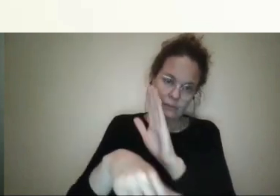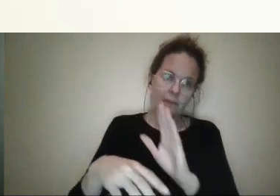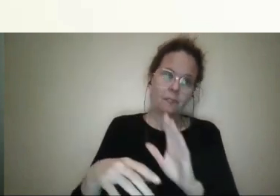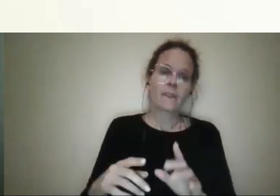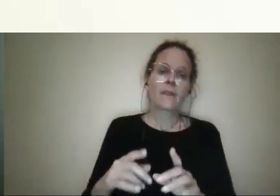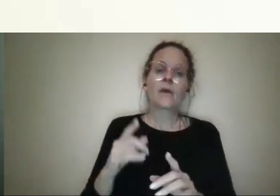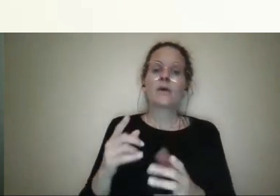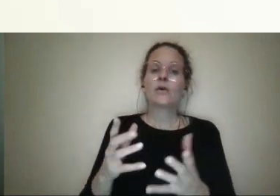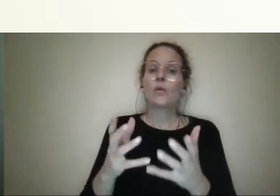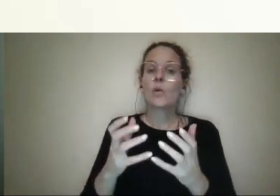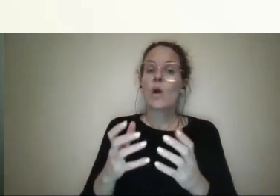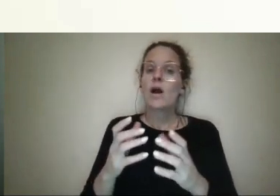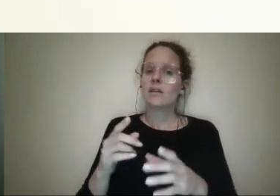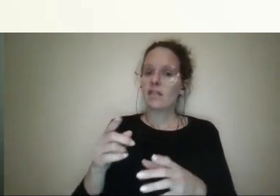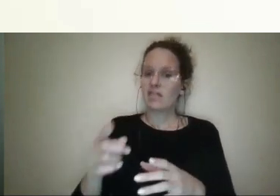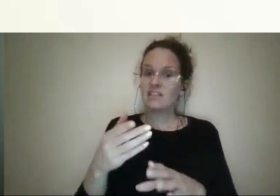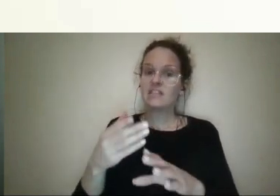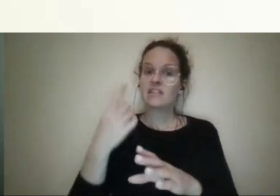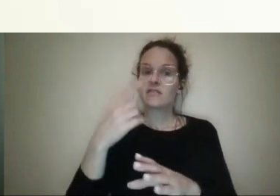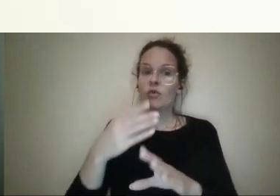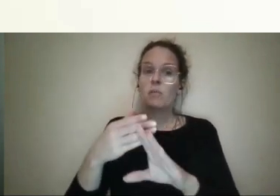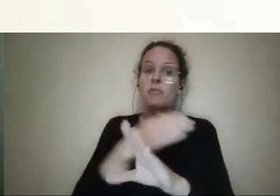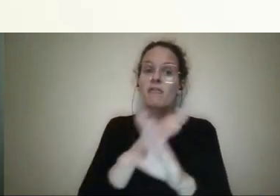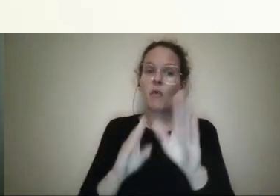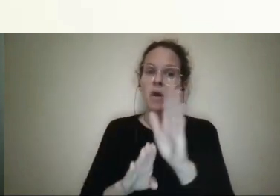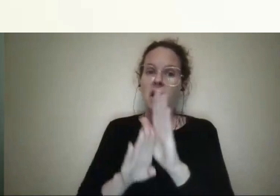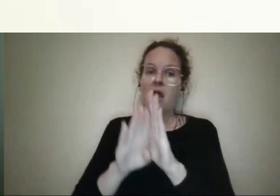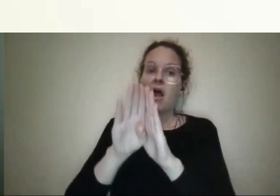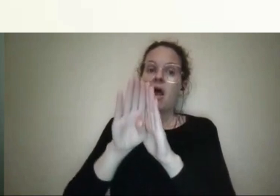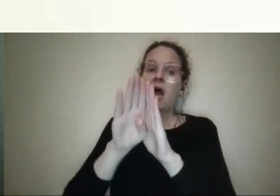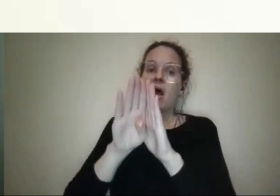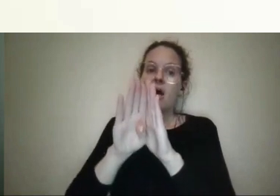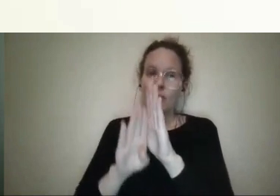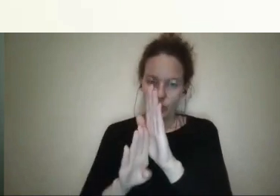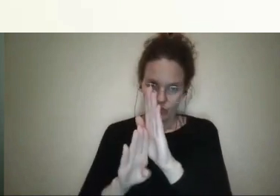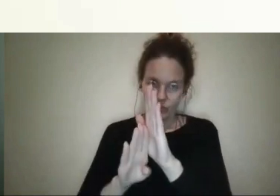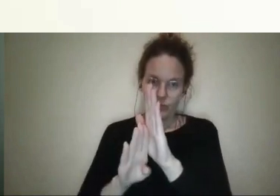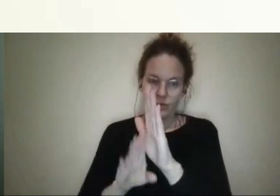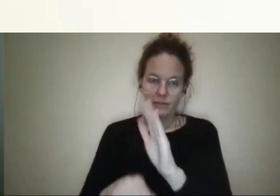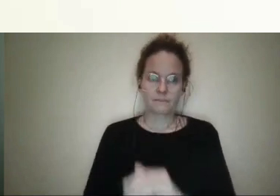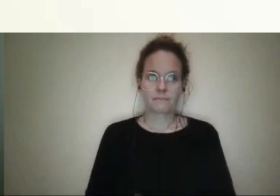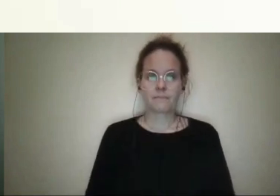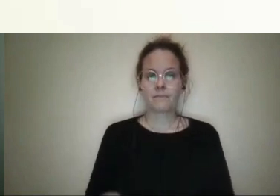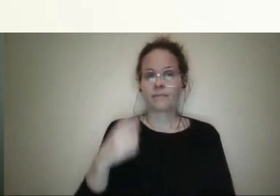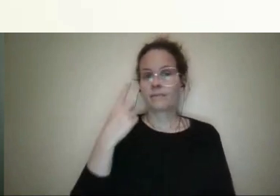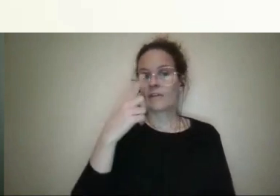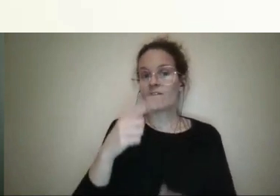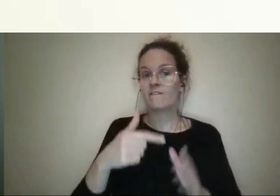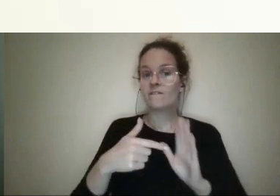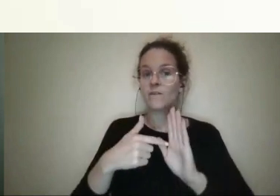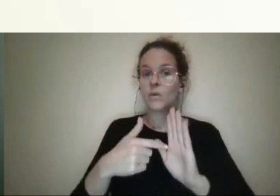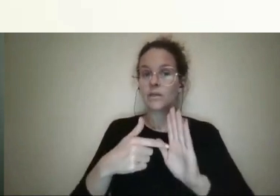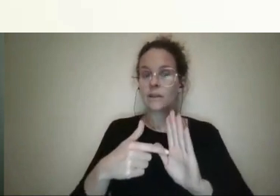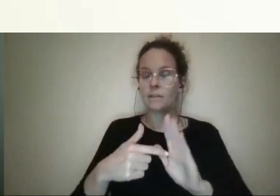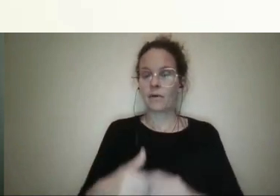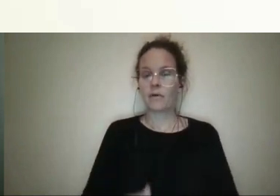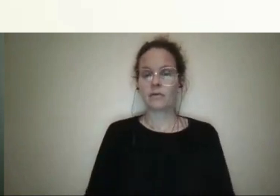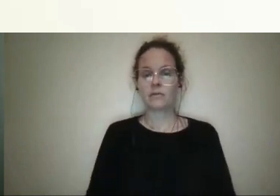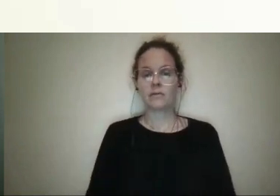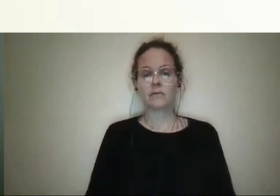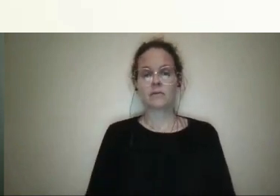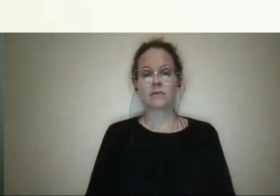do it before they get to that peak. For example, when they start having a meltdown, the last thing